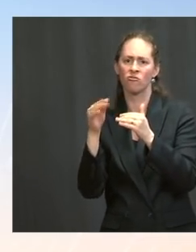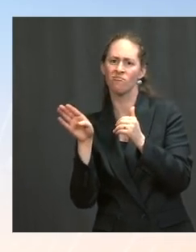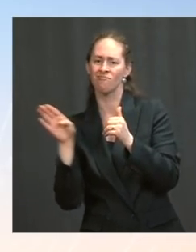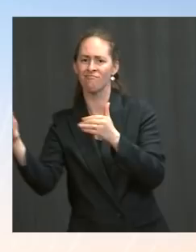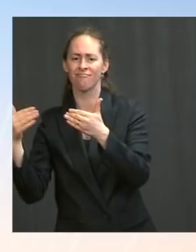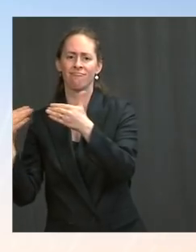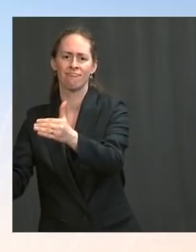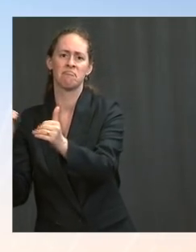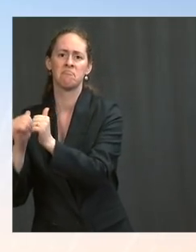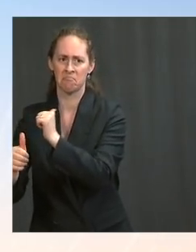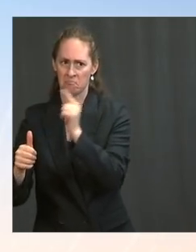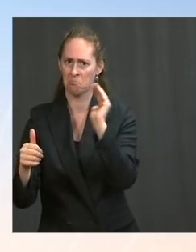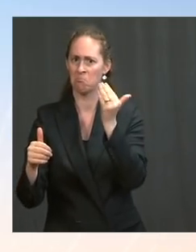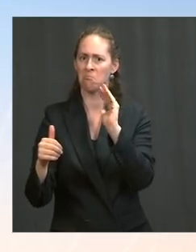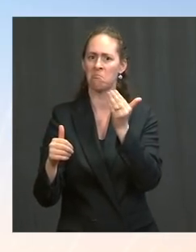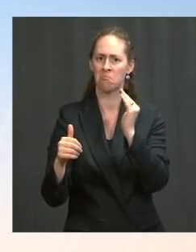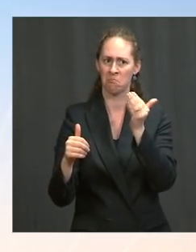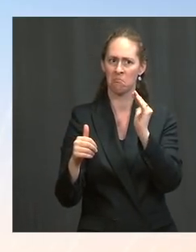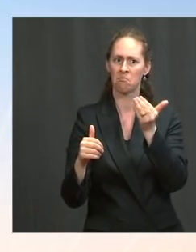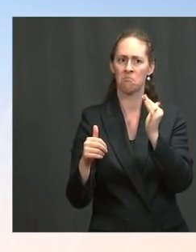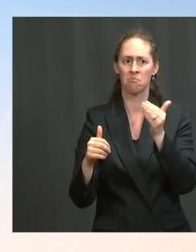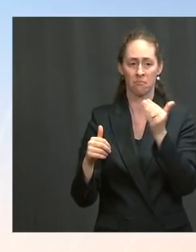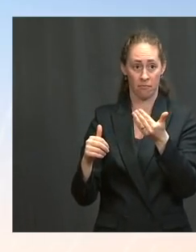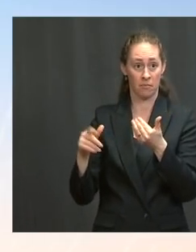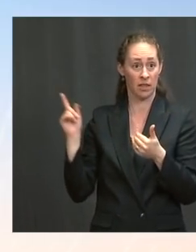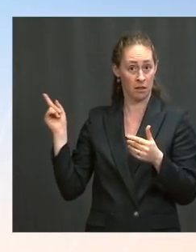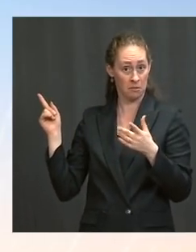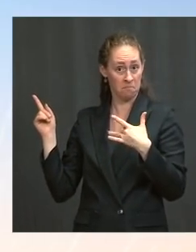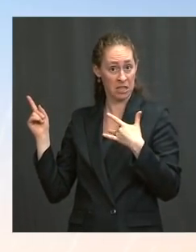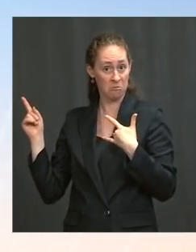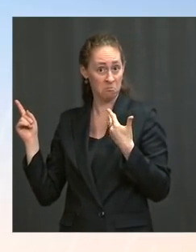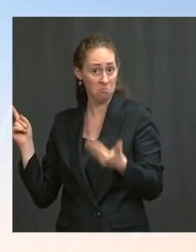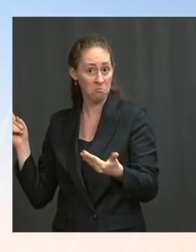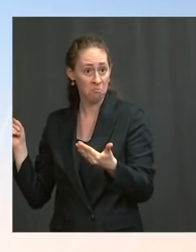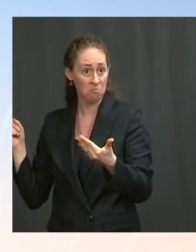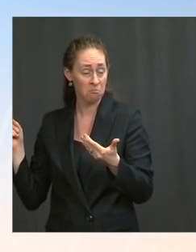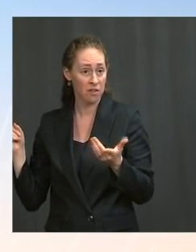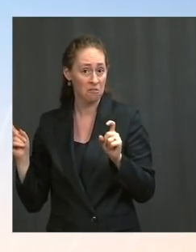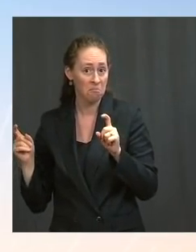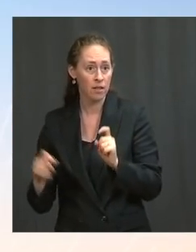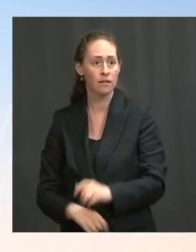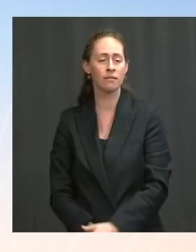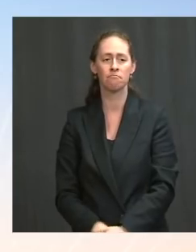a sufficient amount of spending? Ms. Psaki: Well, we're just at the beginning stages of these discussions.